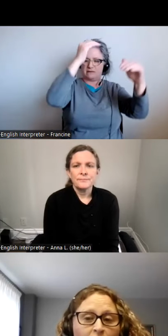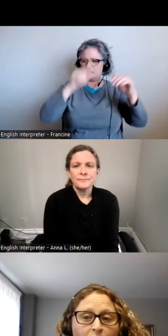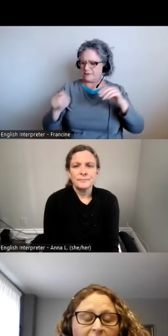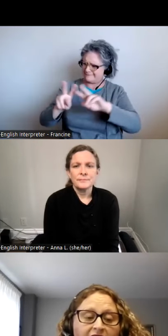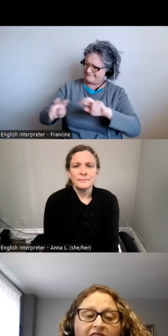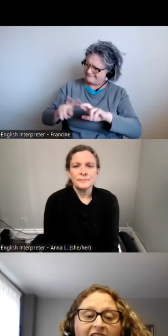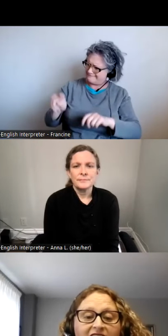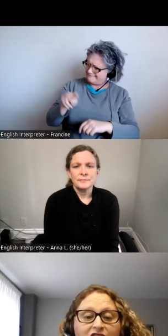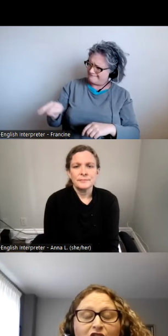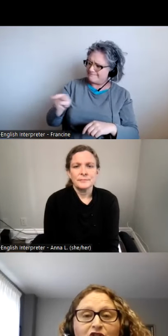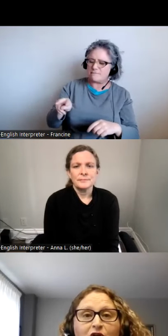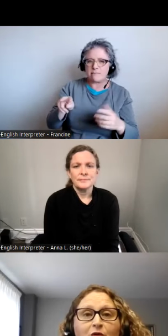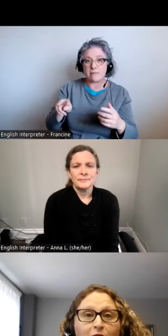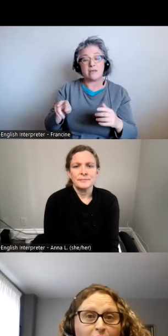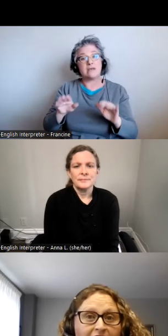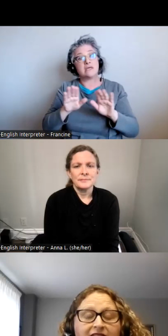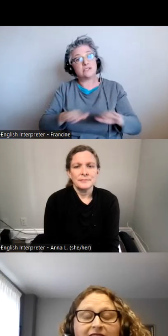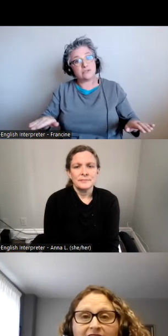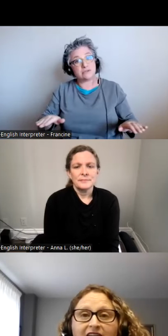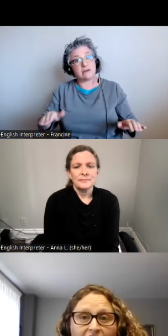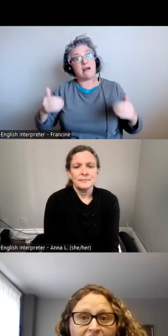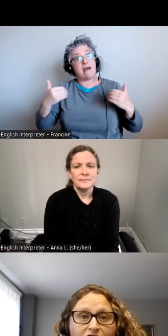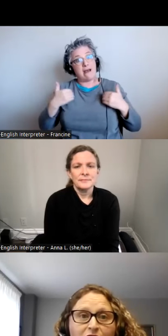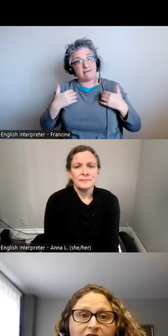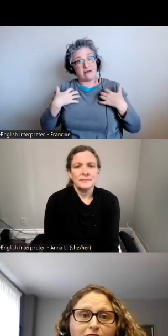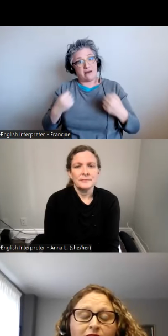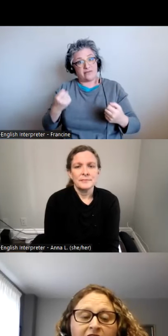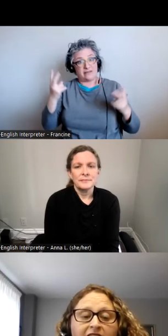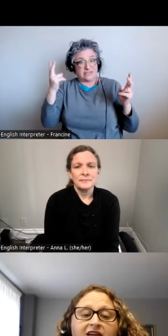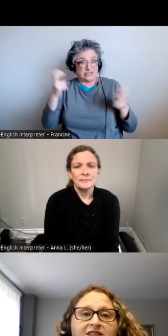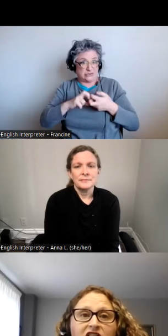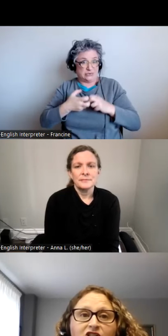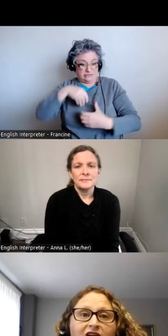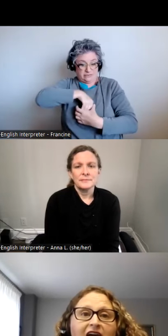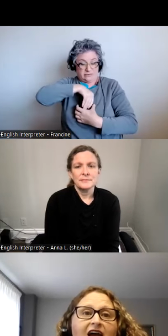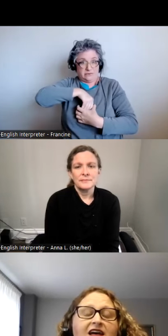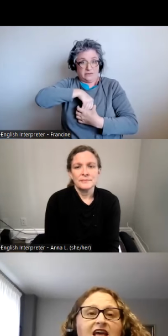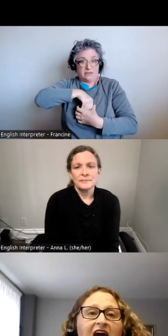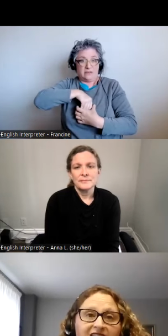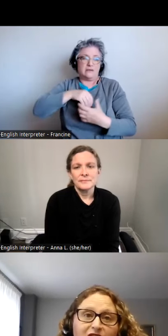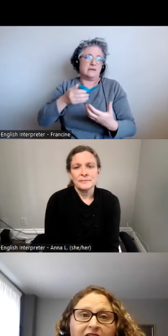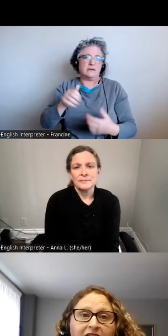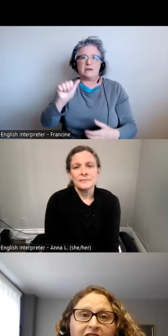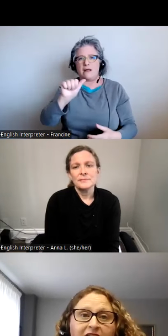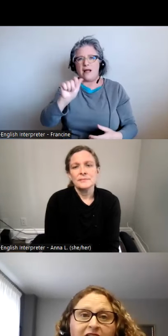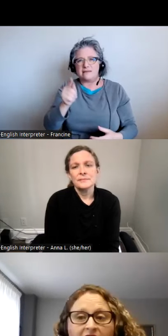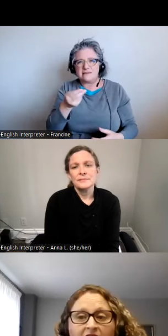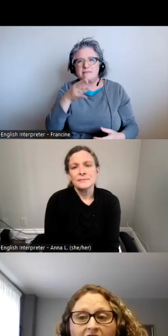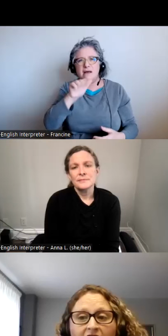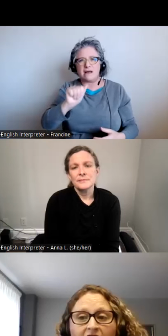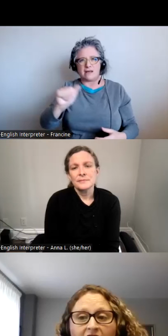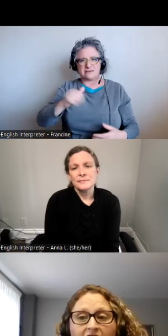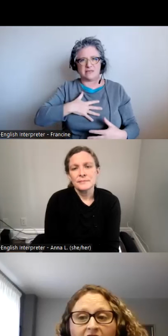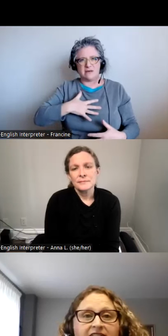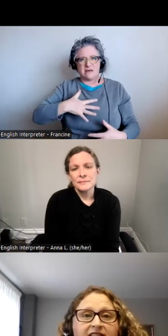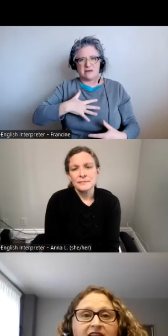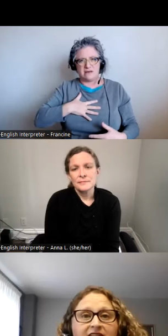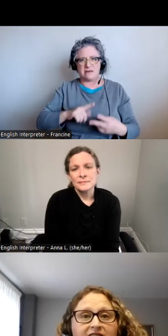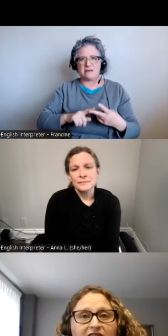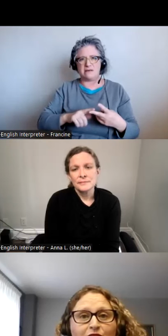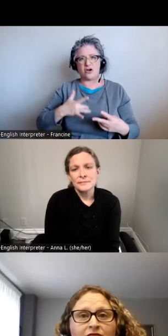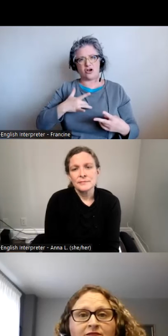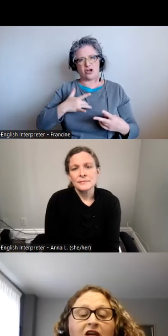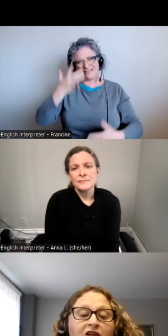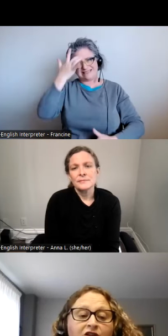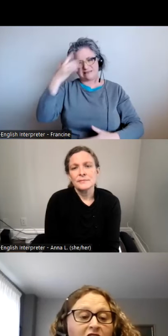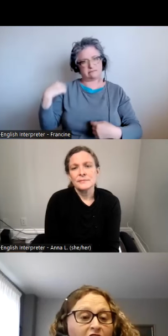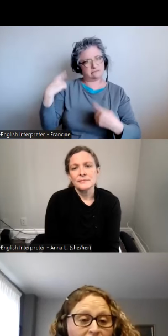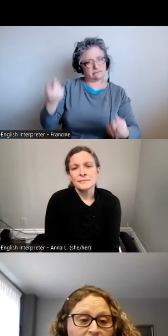rich factors are not always as straightforward, as with adults.